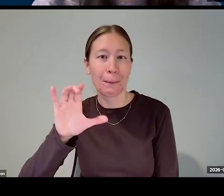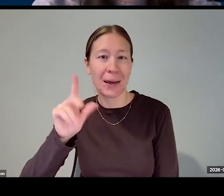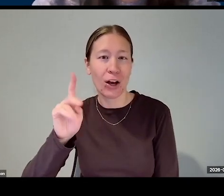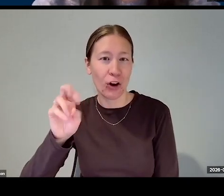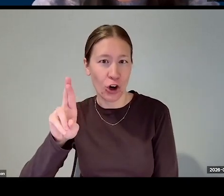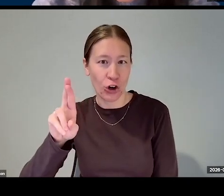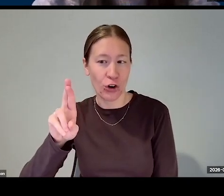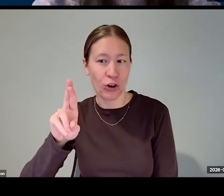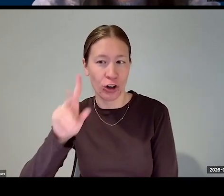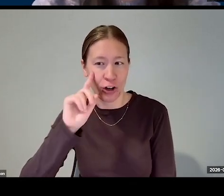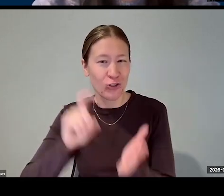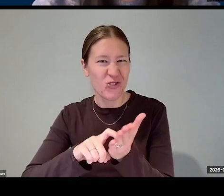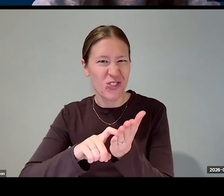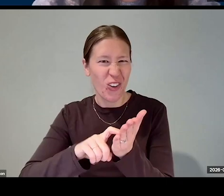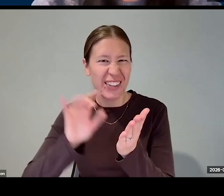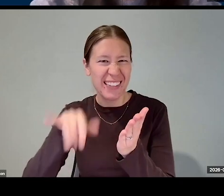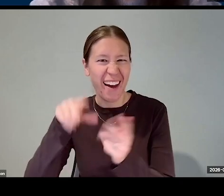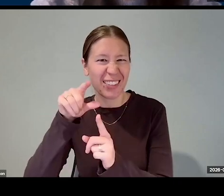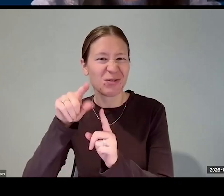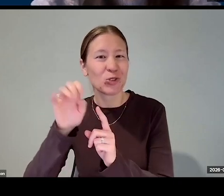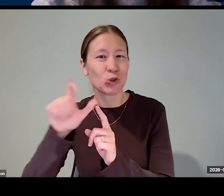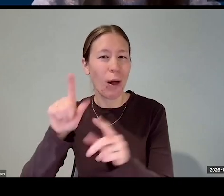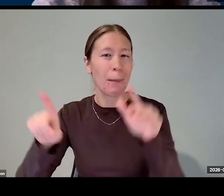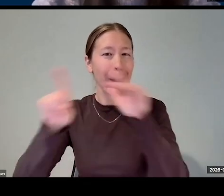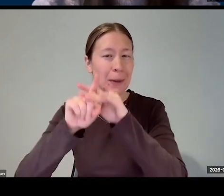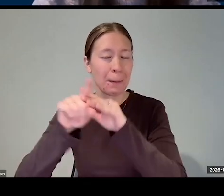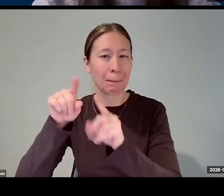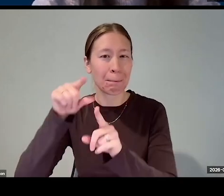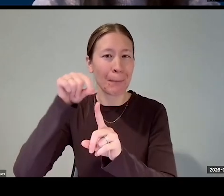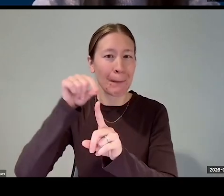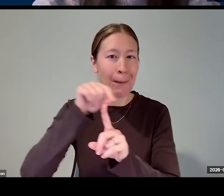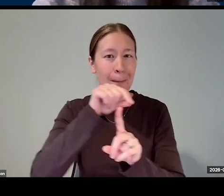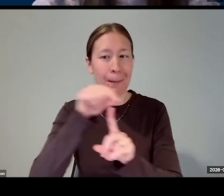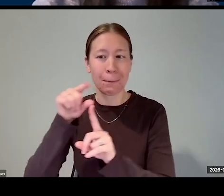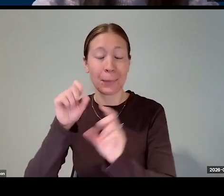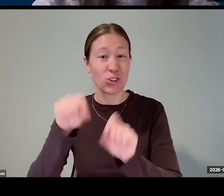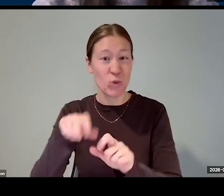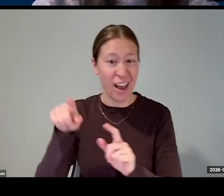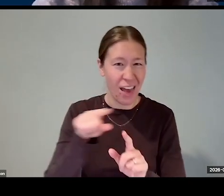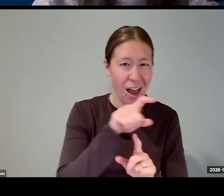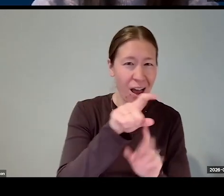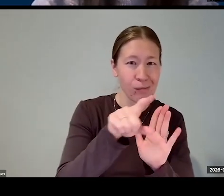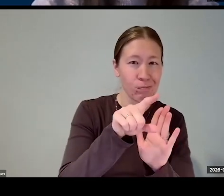and use this little eyedropper tool to actually select the exact color from my slide.